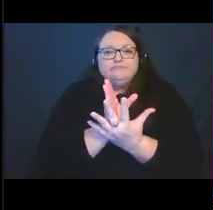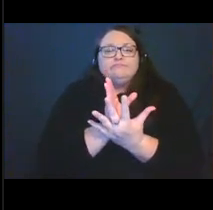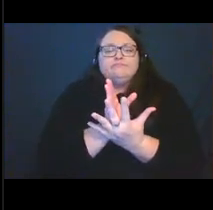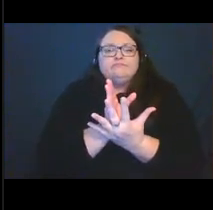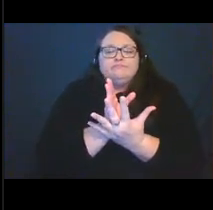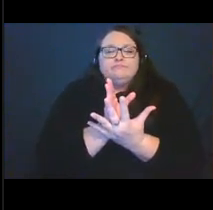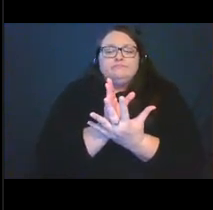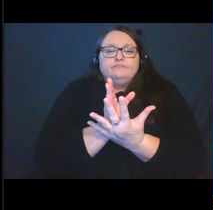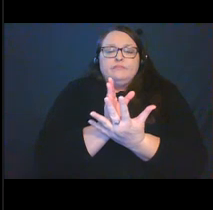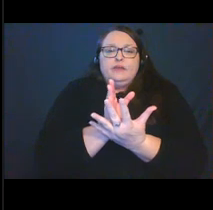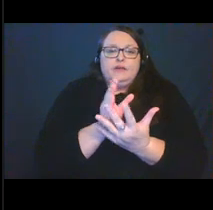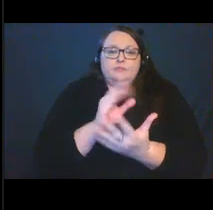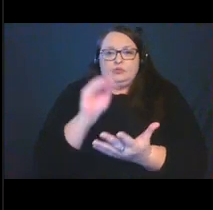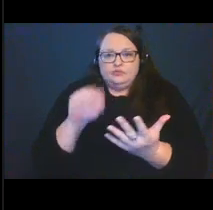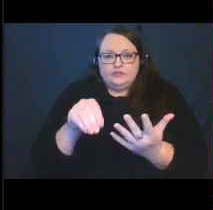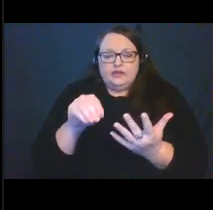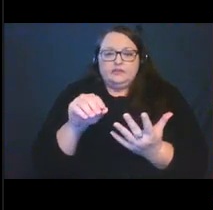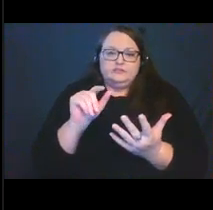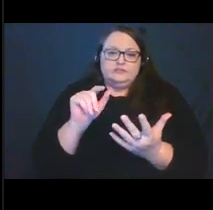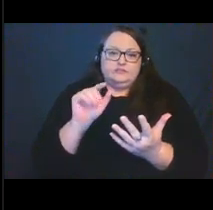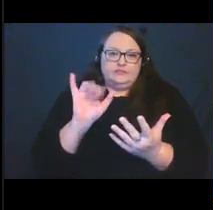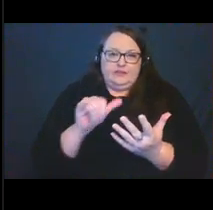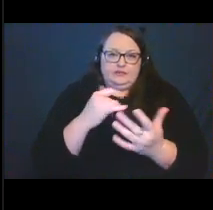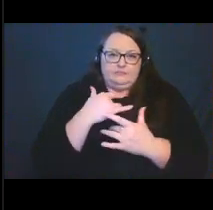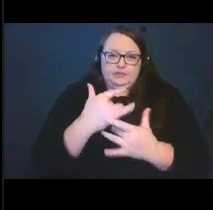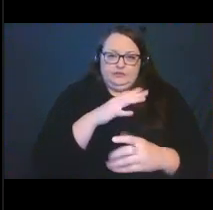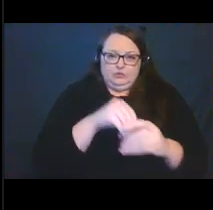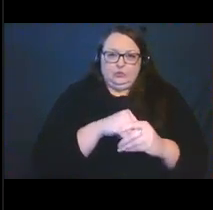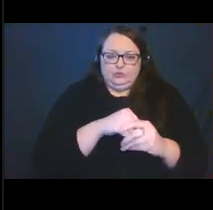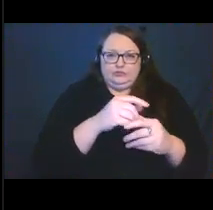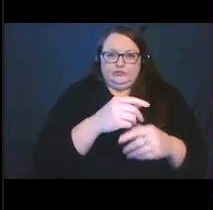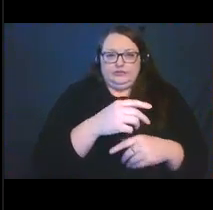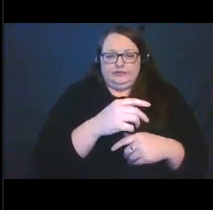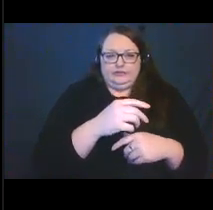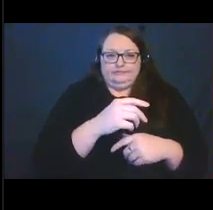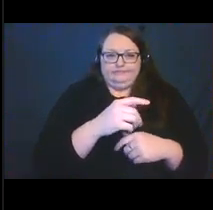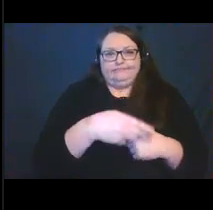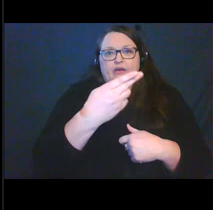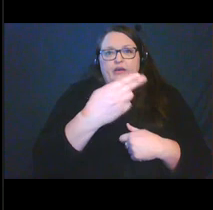of these “at greater risk” populations. We know it all sounds pretty complicated, but there is a